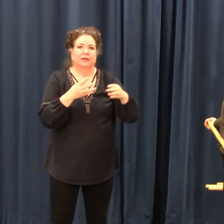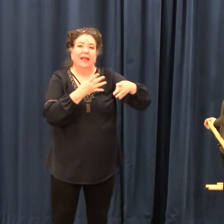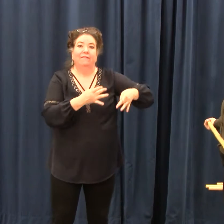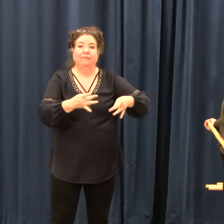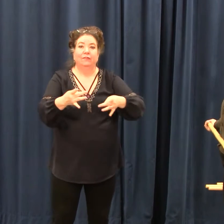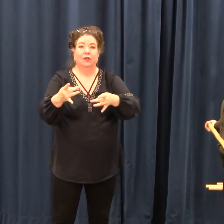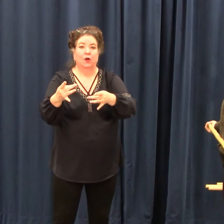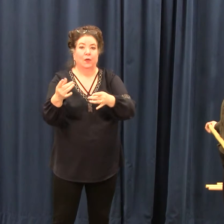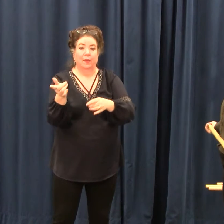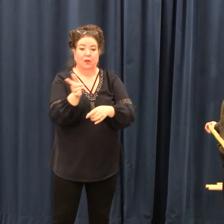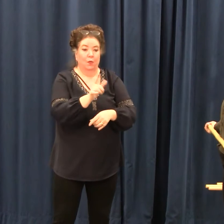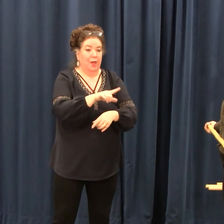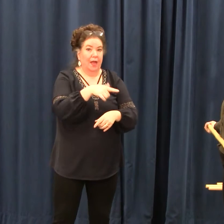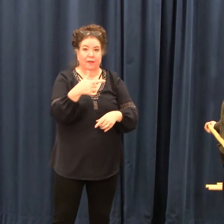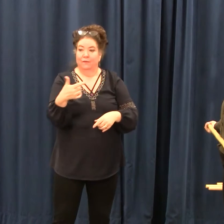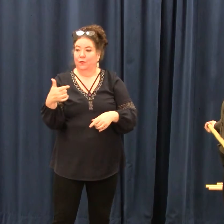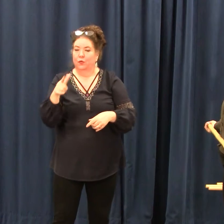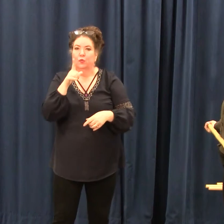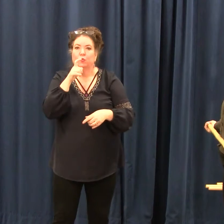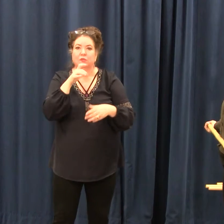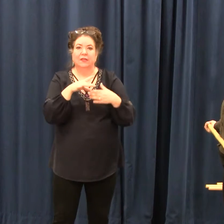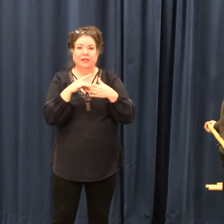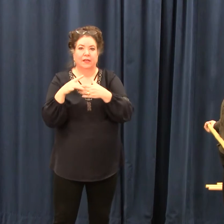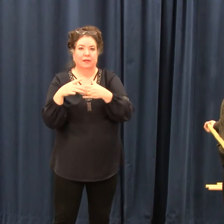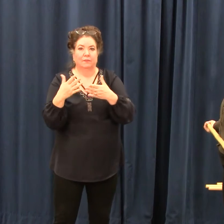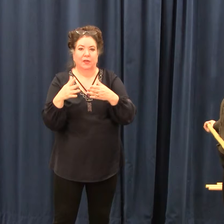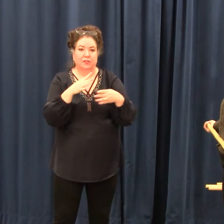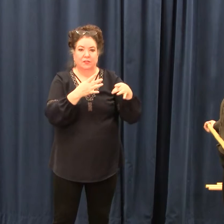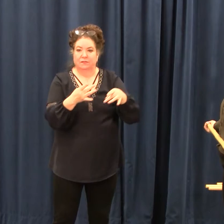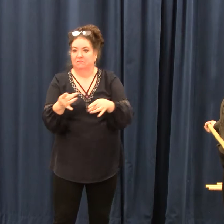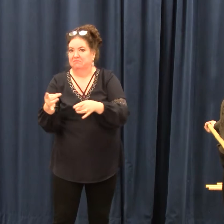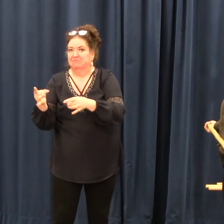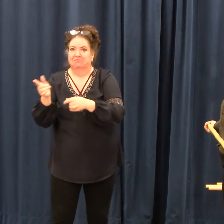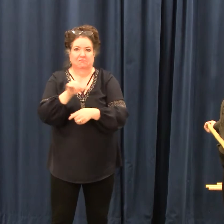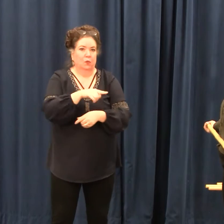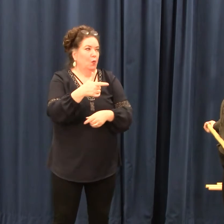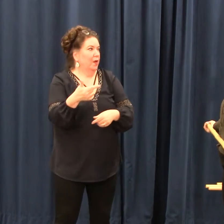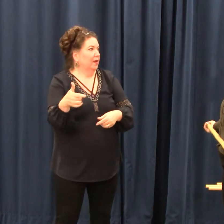let it flow. It might go back and forth. Who's leading might just go back and